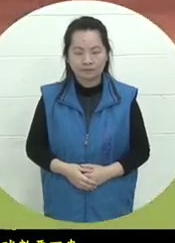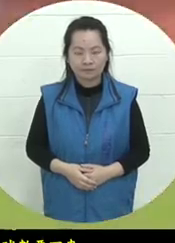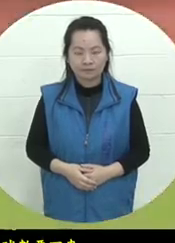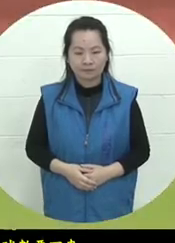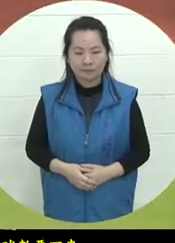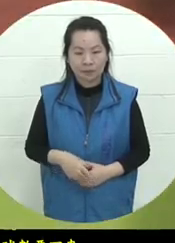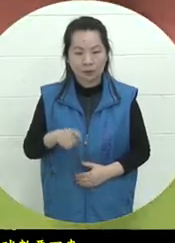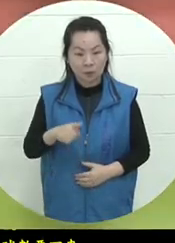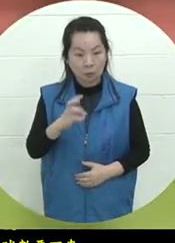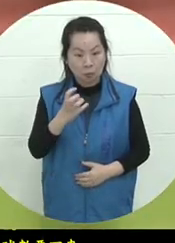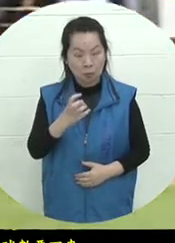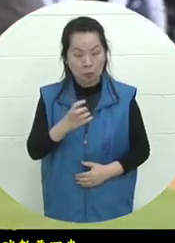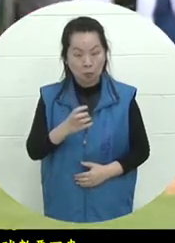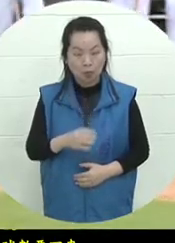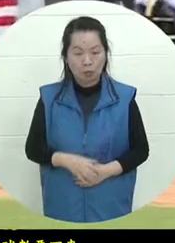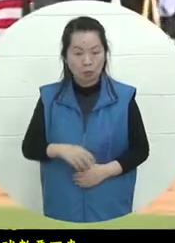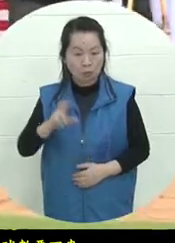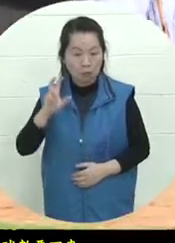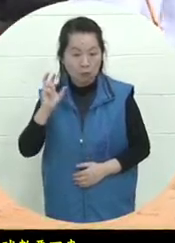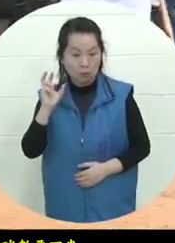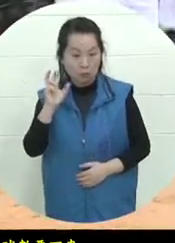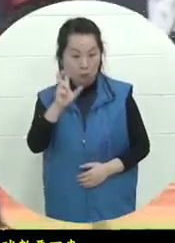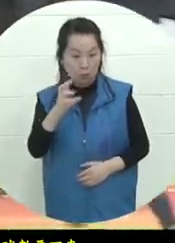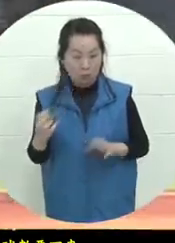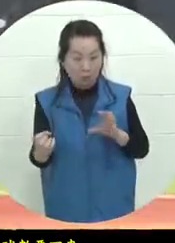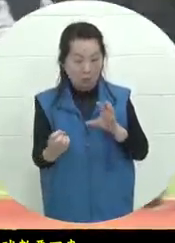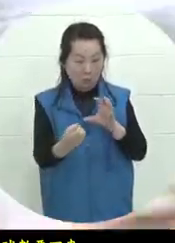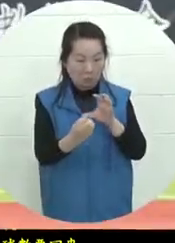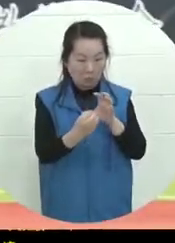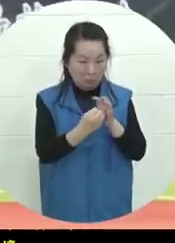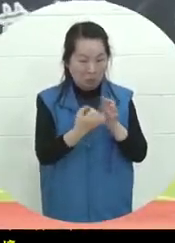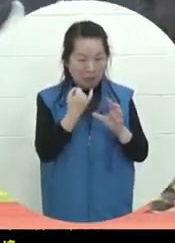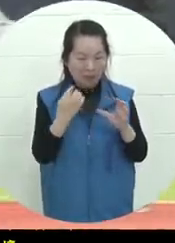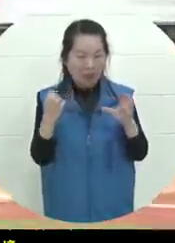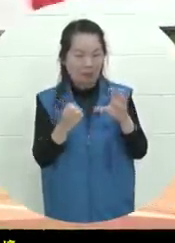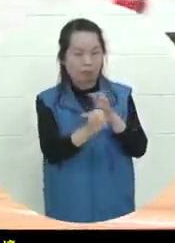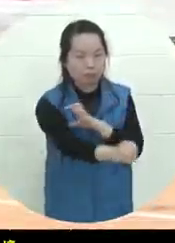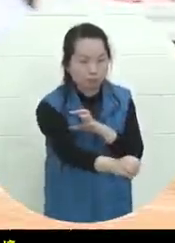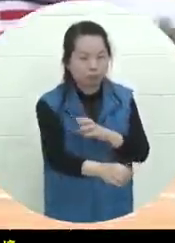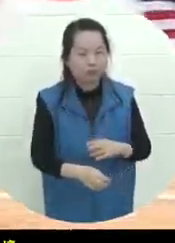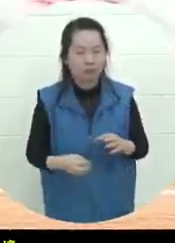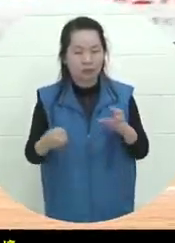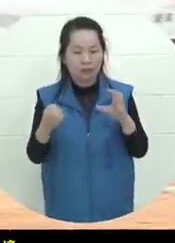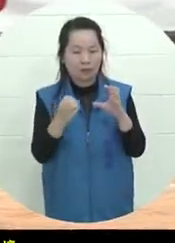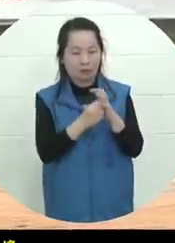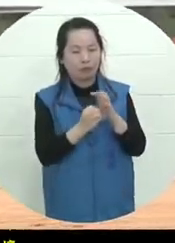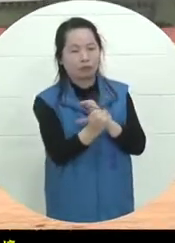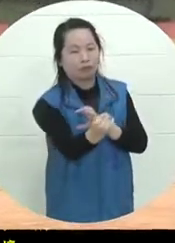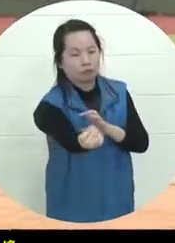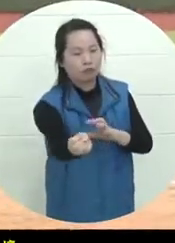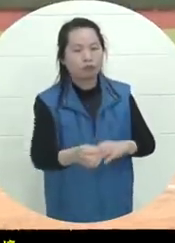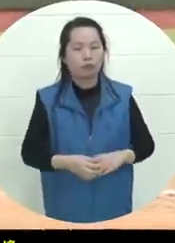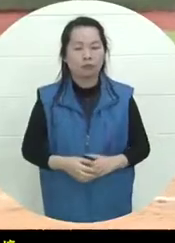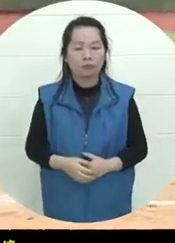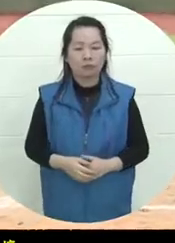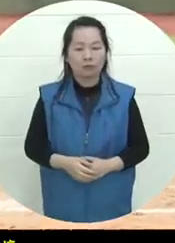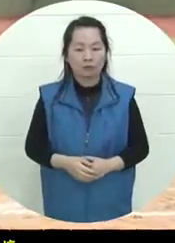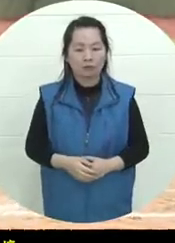. The pitcher had a chance to catch the ball but failed to catch the ball properly and knocked it crookedly. Oh wow,